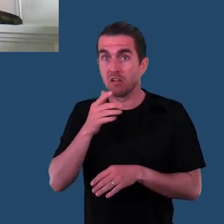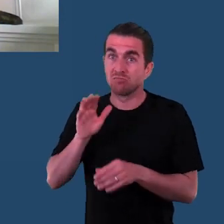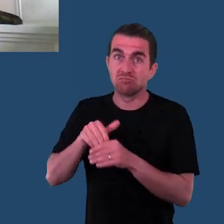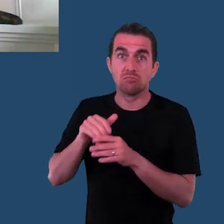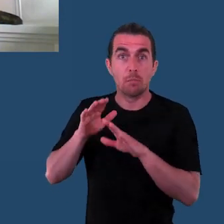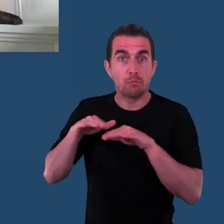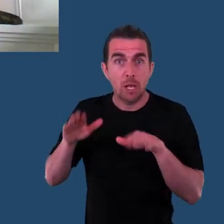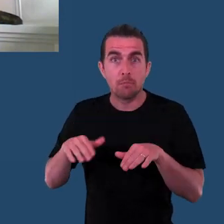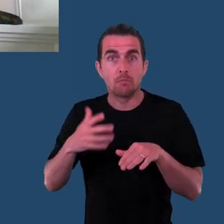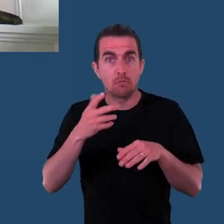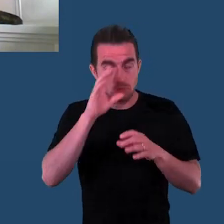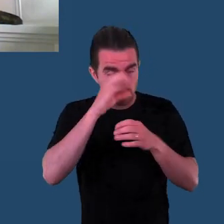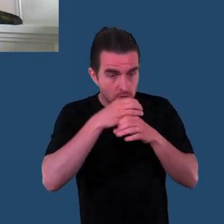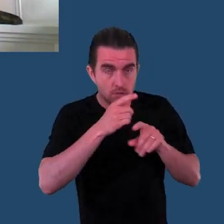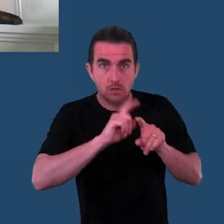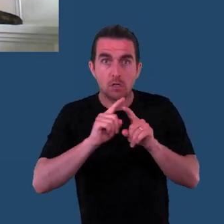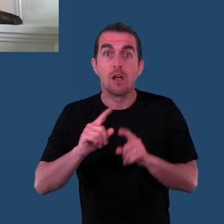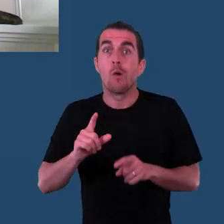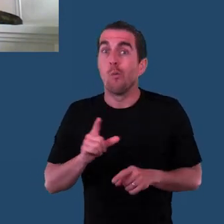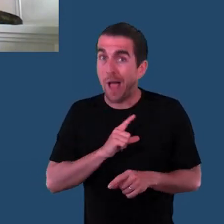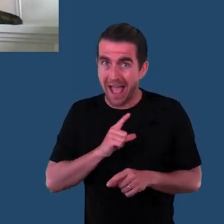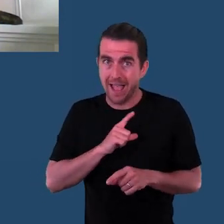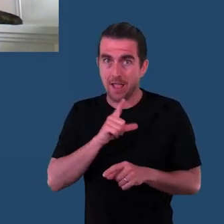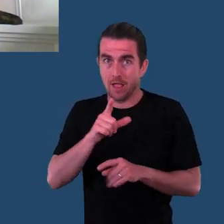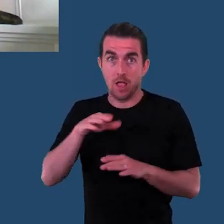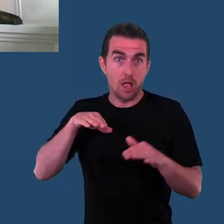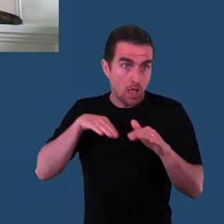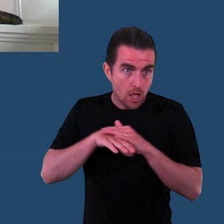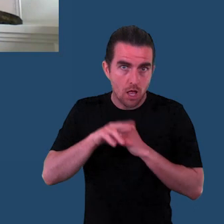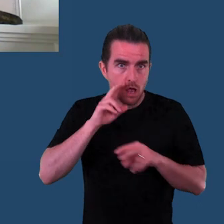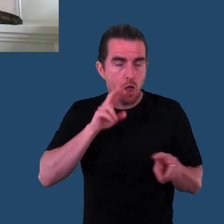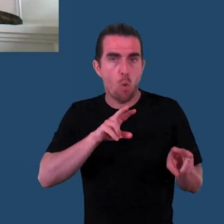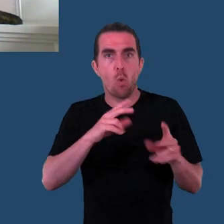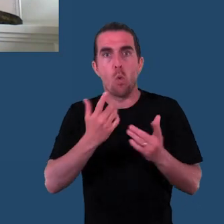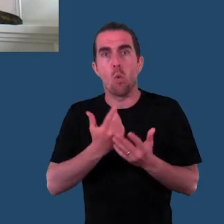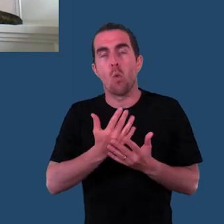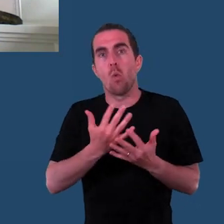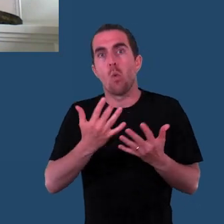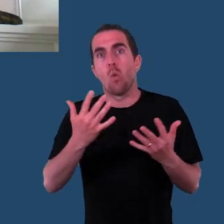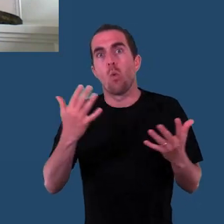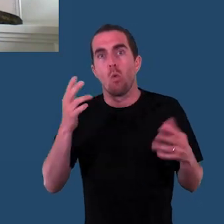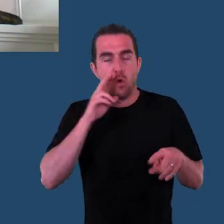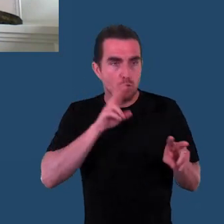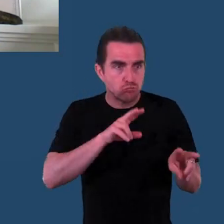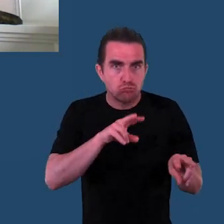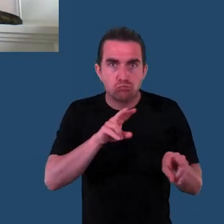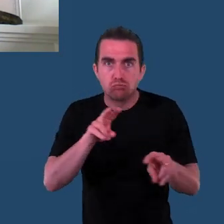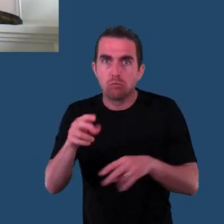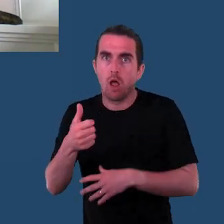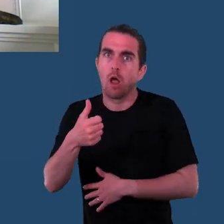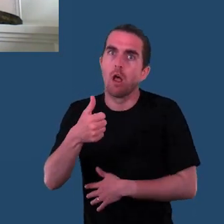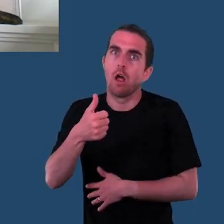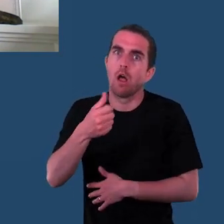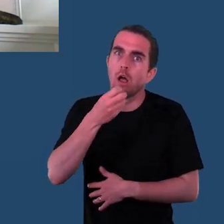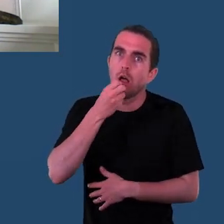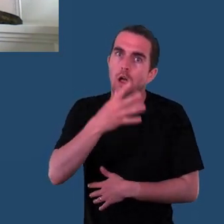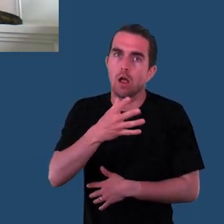Work in a museum with curators, because they have access to these wonderful collections, and do amazing work behind the scenes.